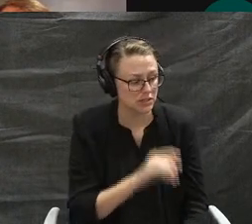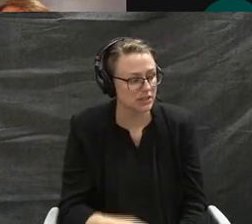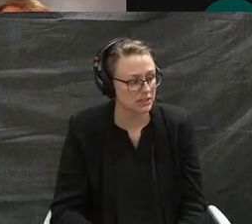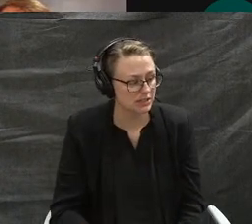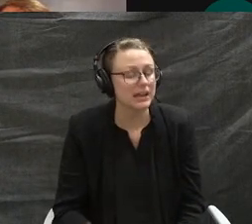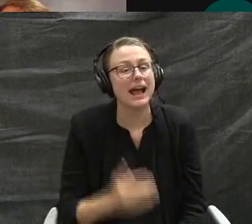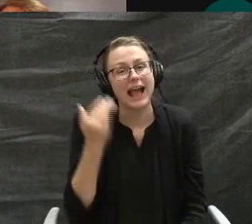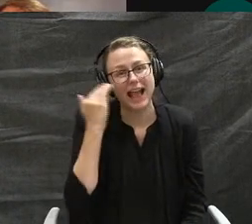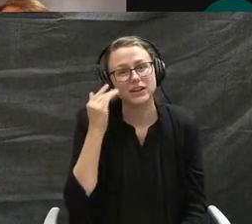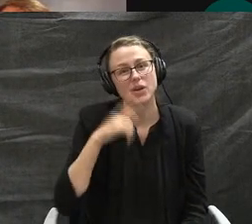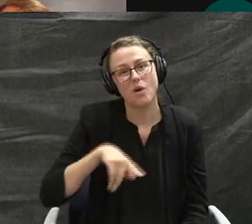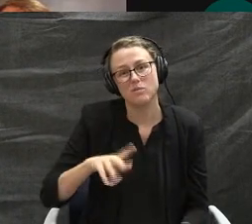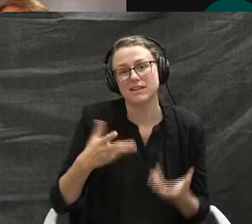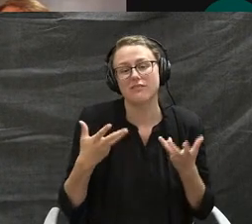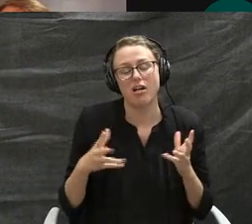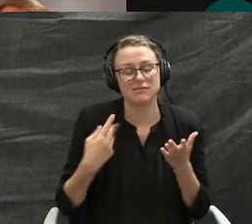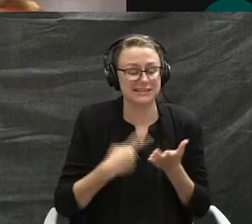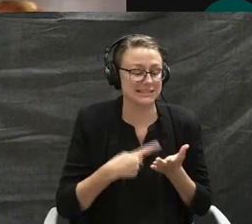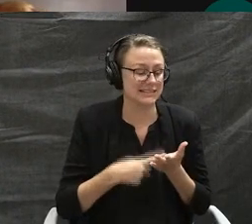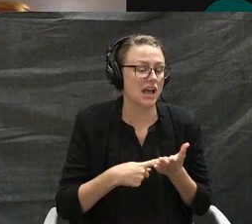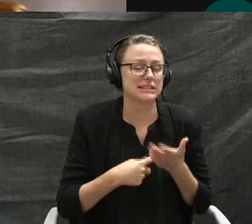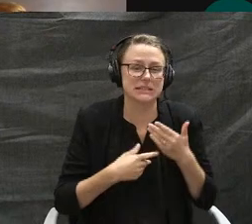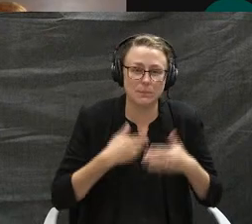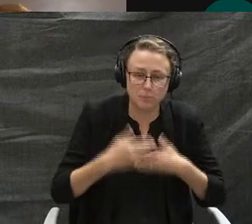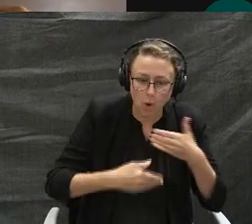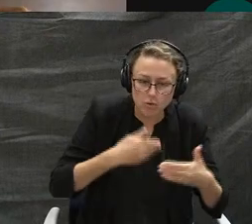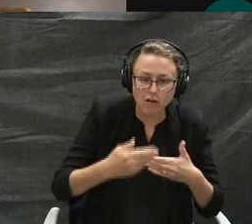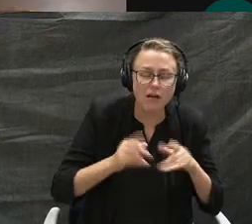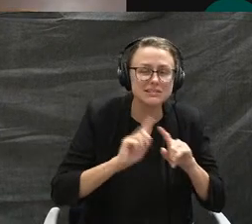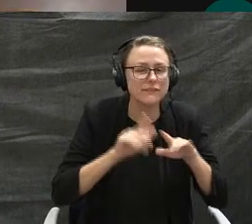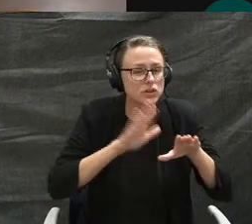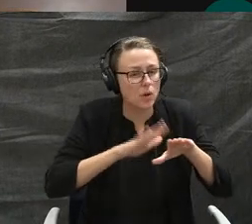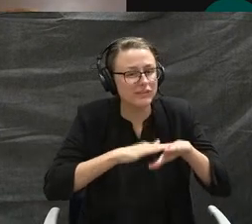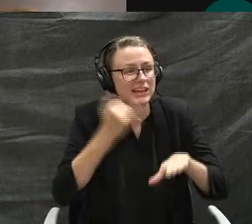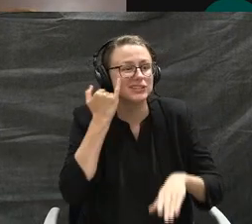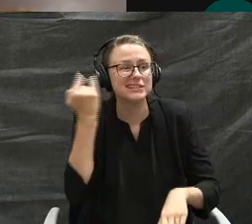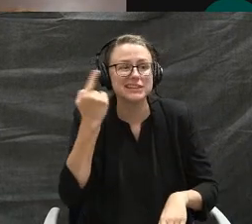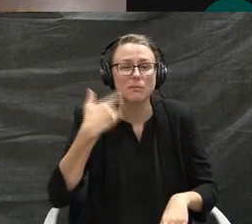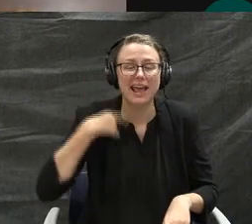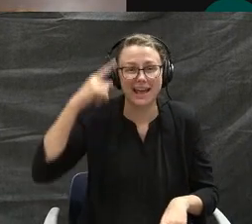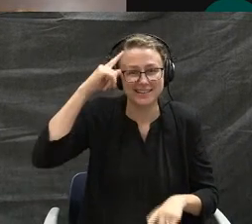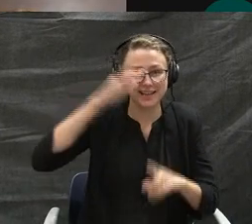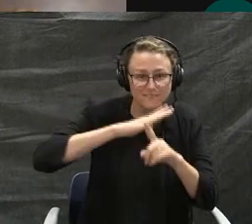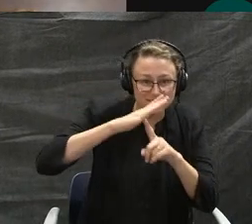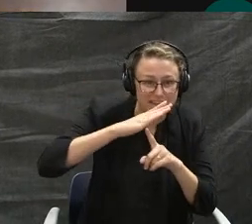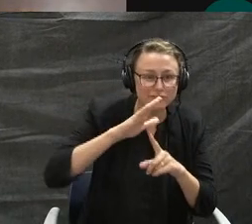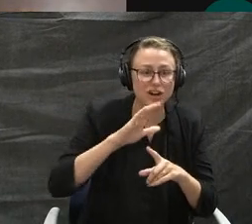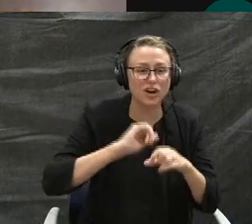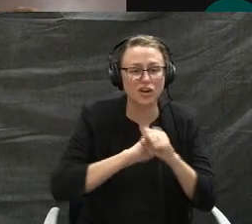If somebody has a fever or if their coveted positive that we're going to be working with the Department of Health, I'm